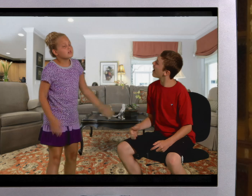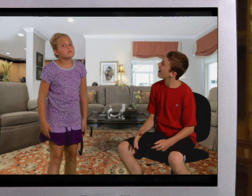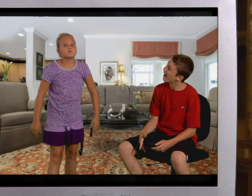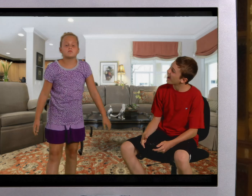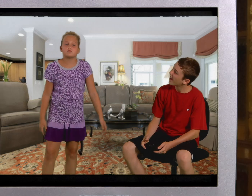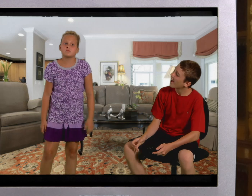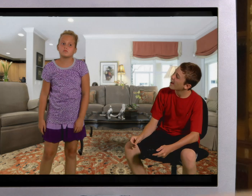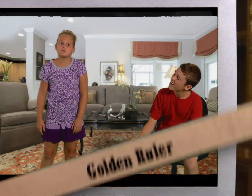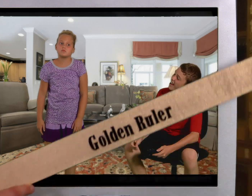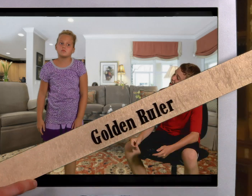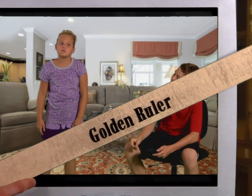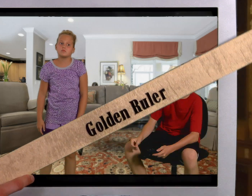UHHH!